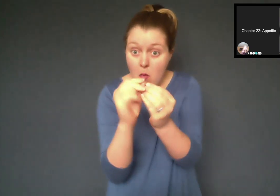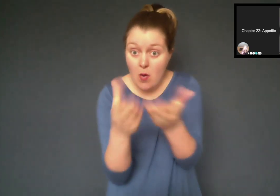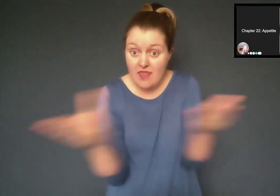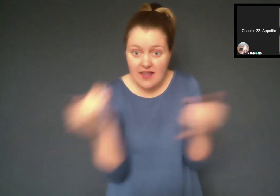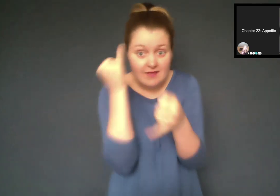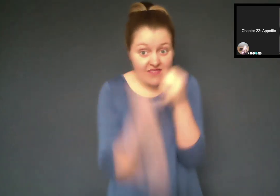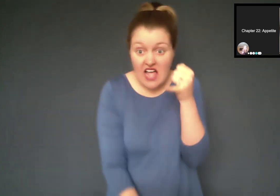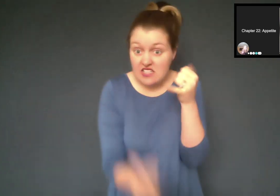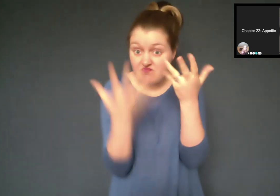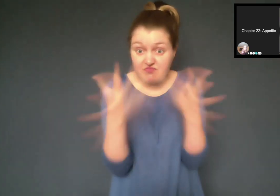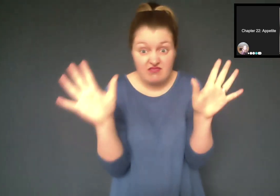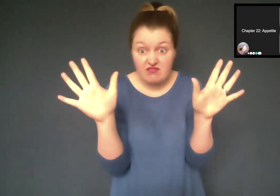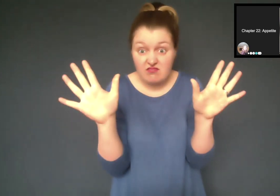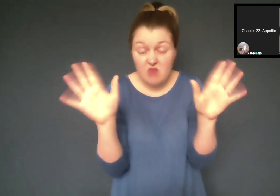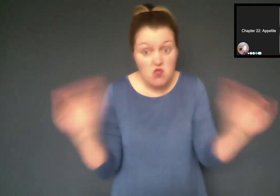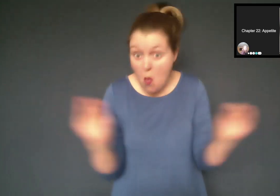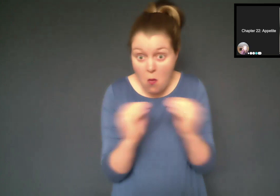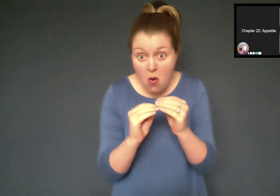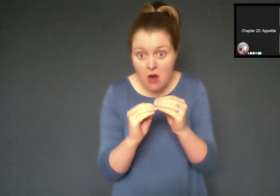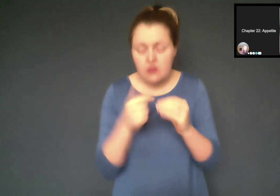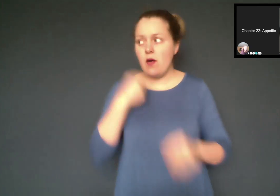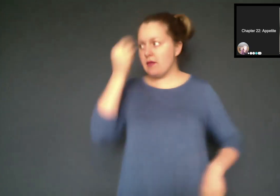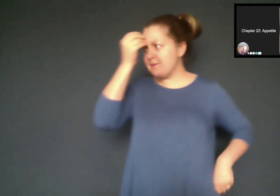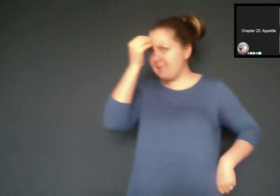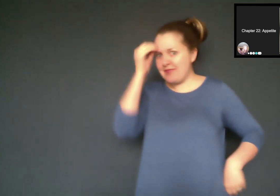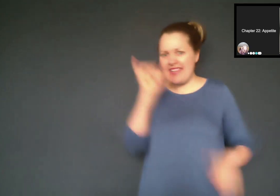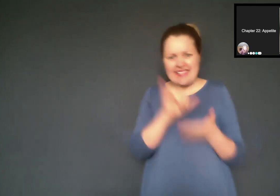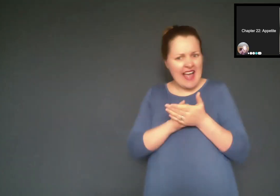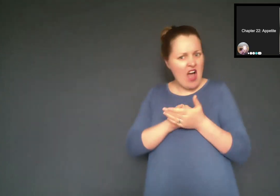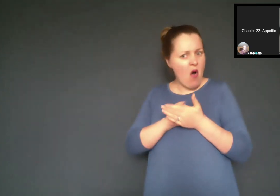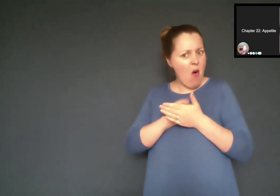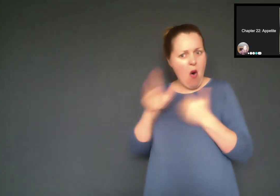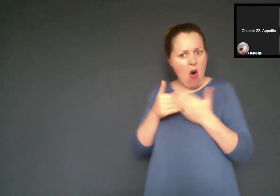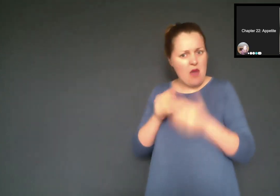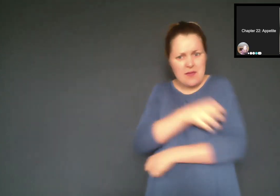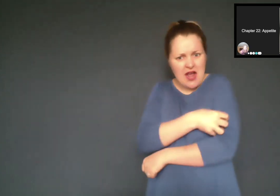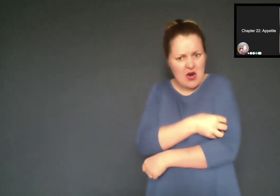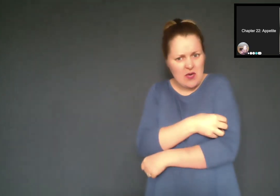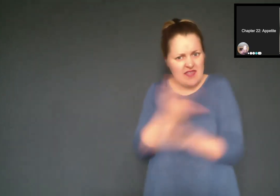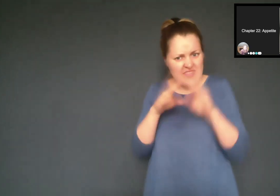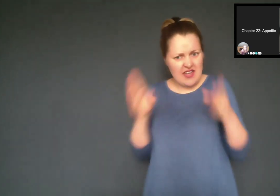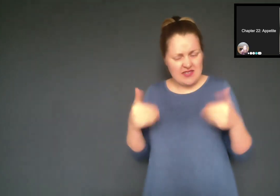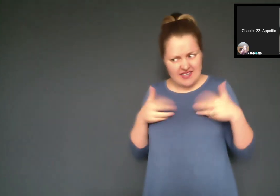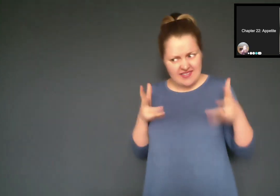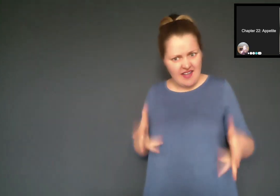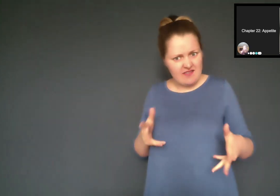thing so i'm wondering if that's all the power that it has left is to offer him one final thing